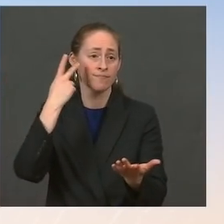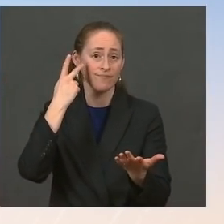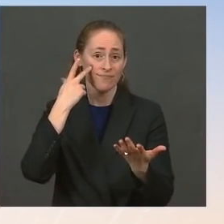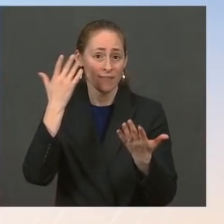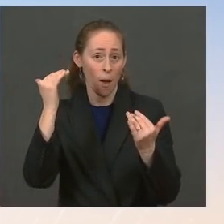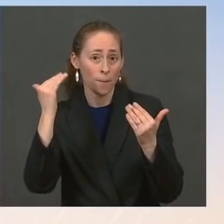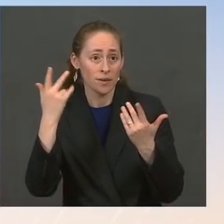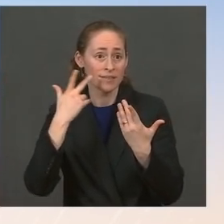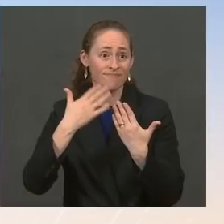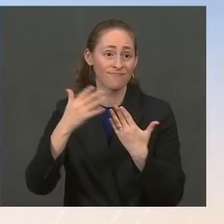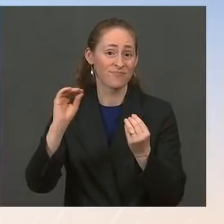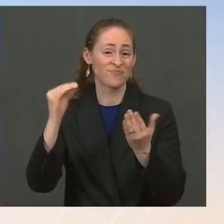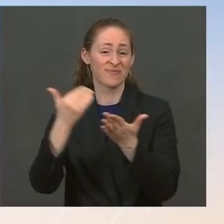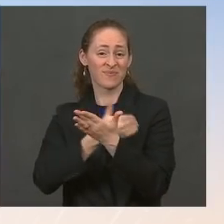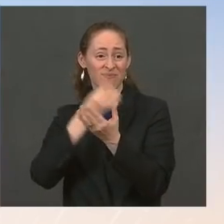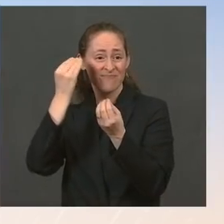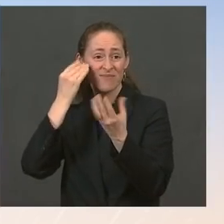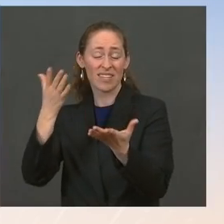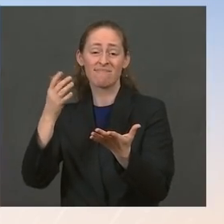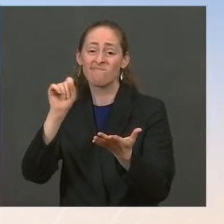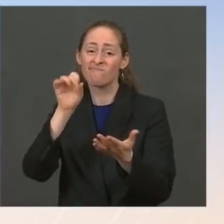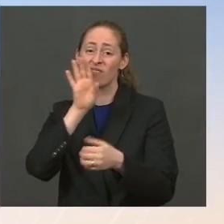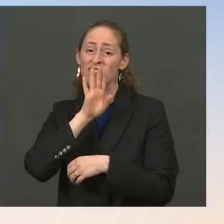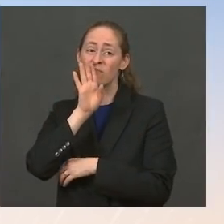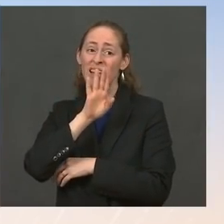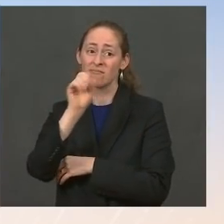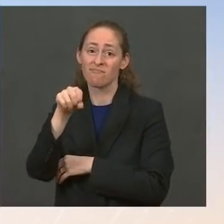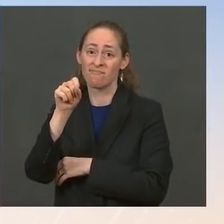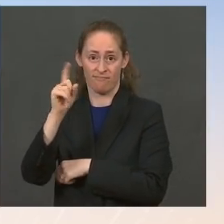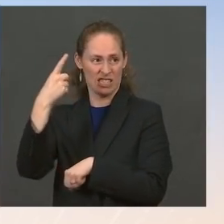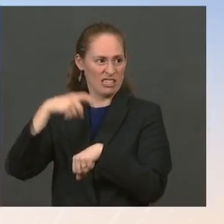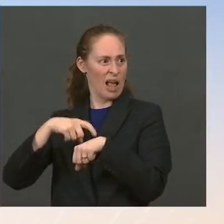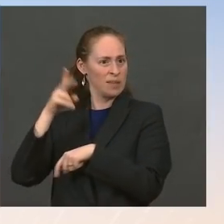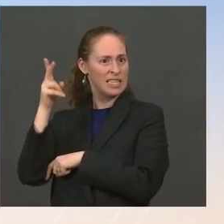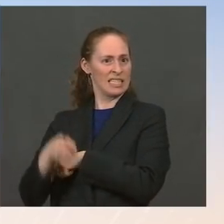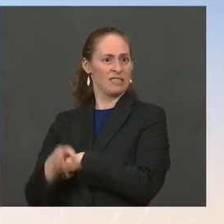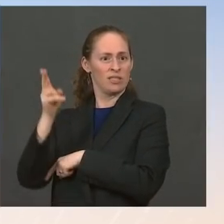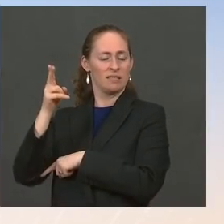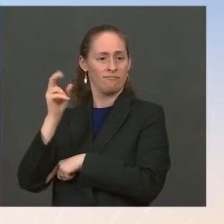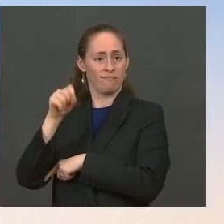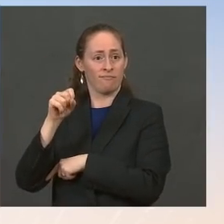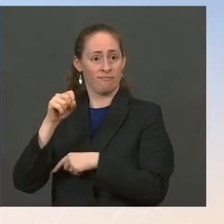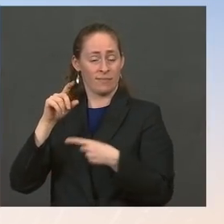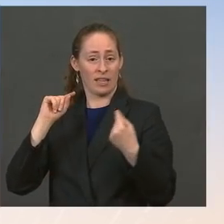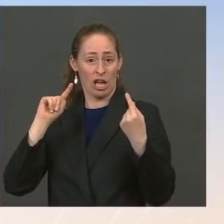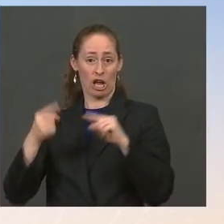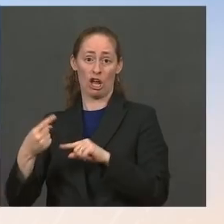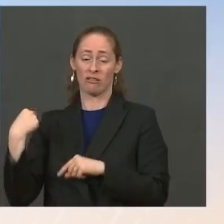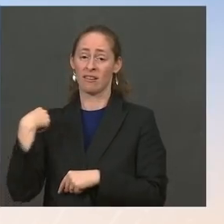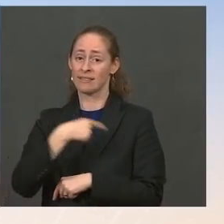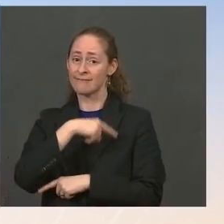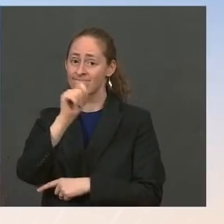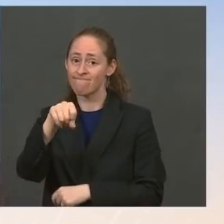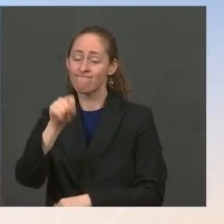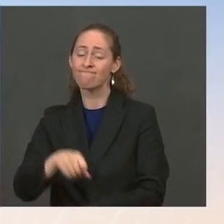but it is frustrating, it is unprecedented, and it does certainly hurt our national security. Go ahead, all the way in the back.